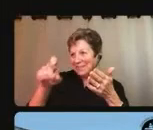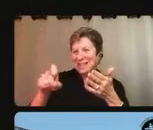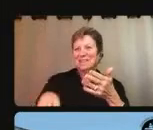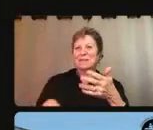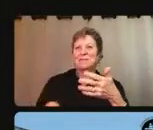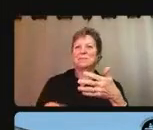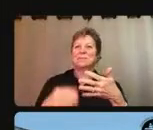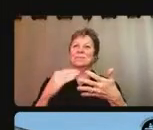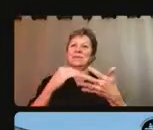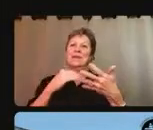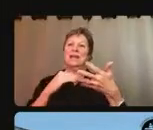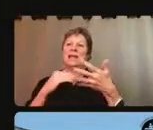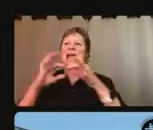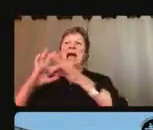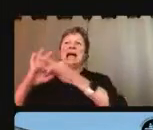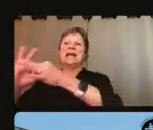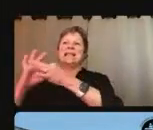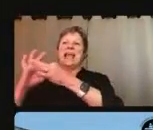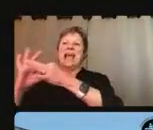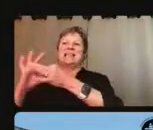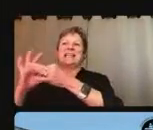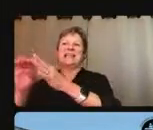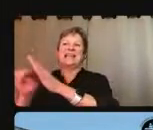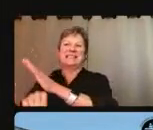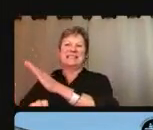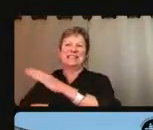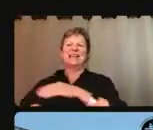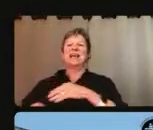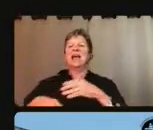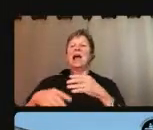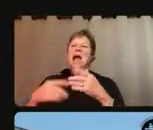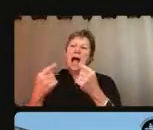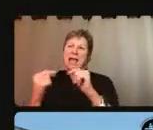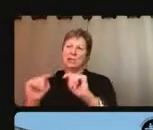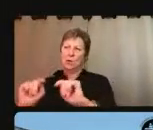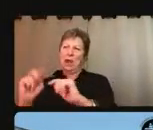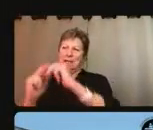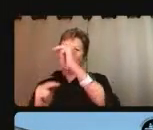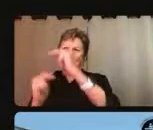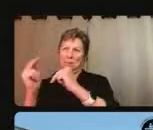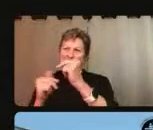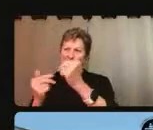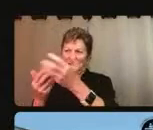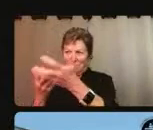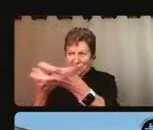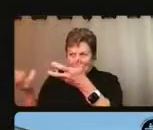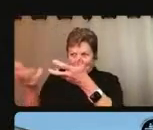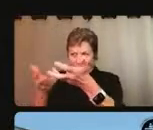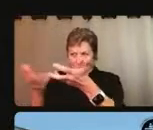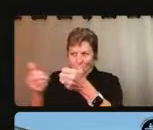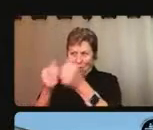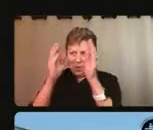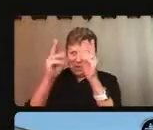WITH MANY DIFFERENT NEEDS FROM STUDENTS AND STAFF.